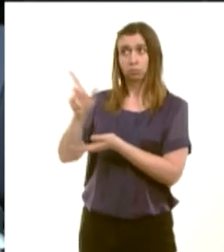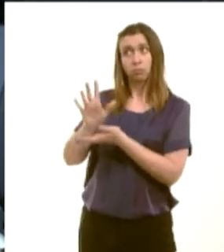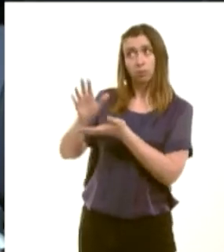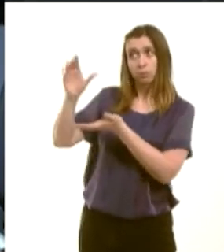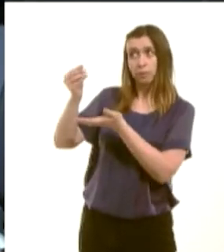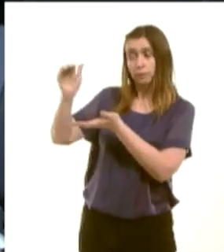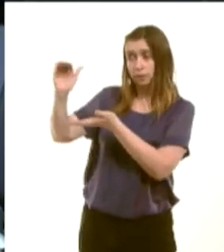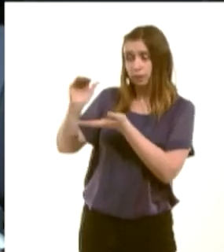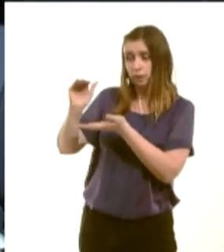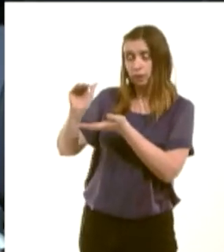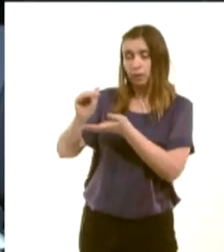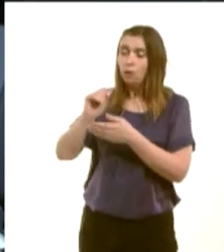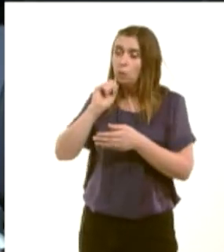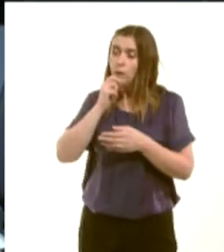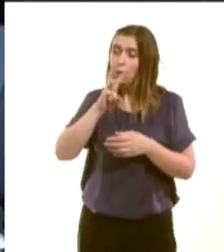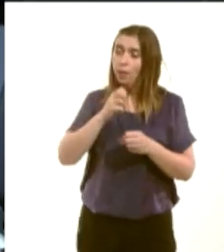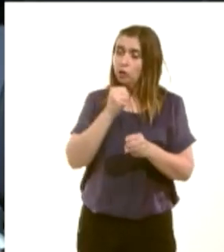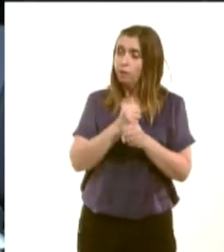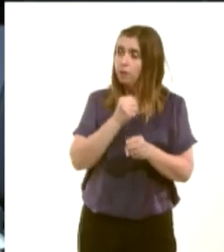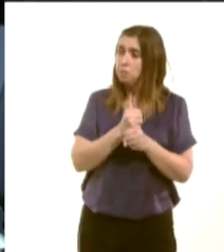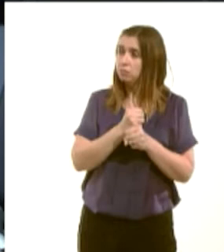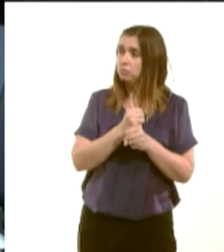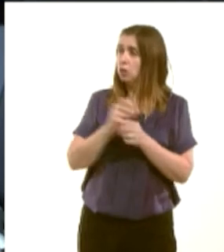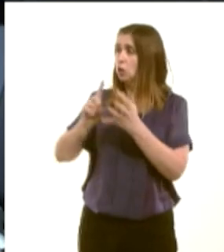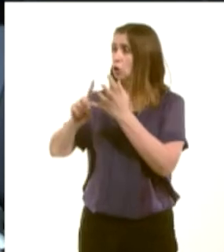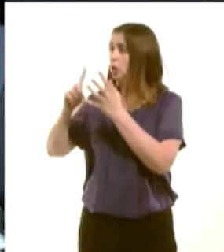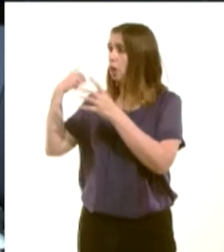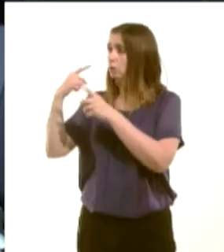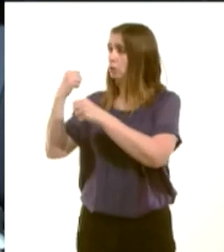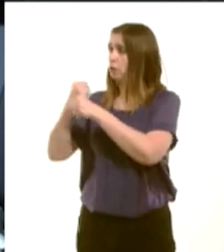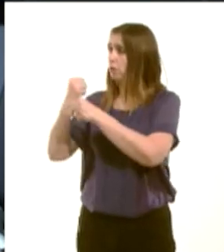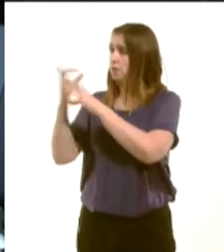about a work programme between Welsh Government officials and UK Government officials in terms